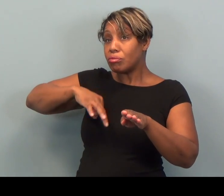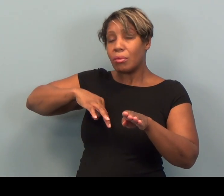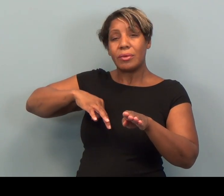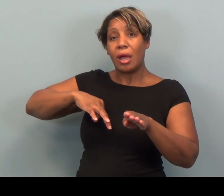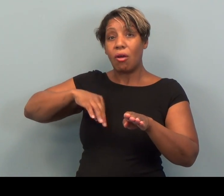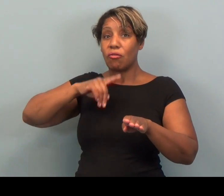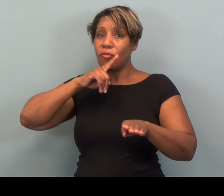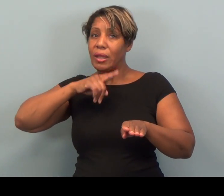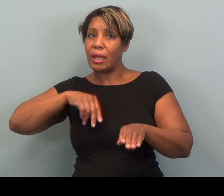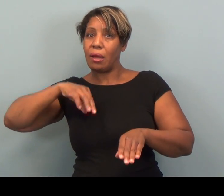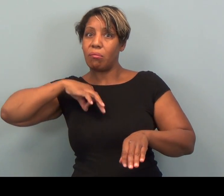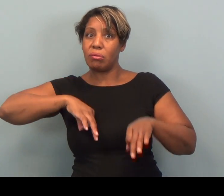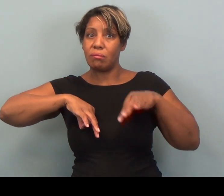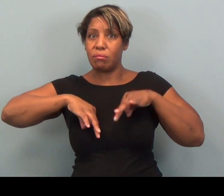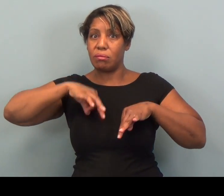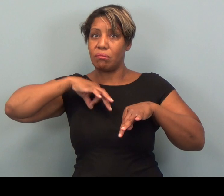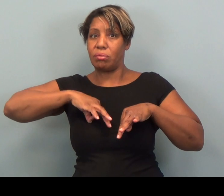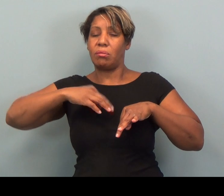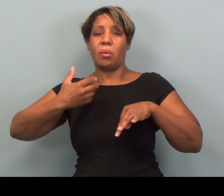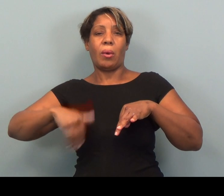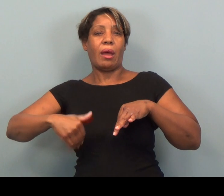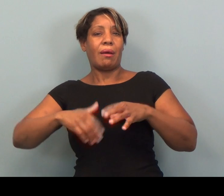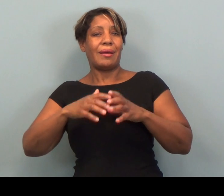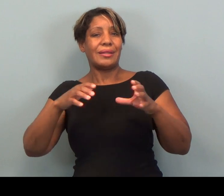you're maybe taking two and a half to three steps ahead. Thank you.